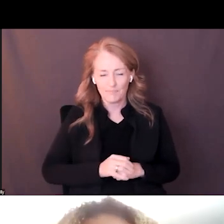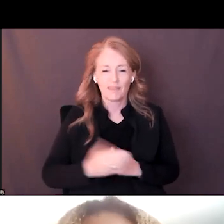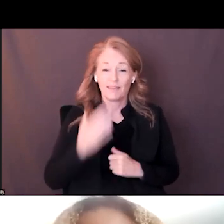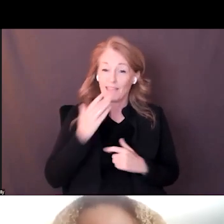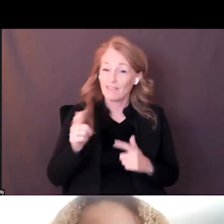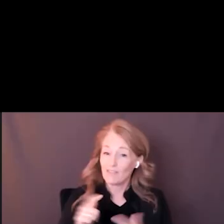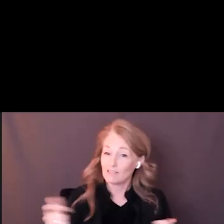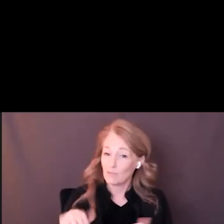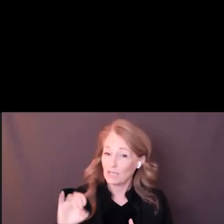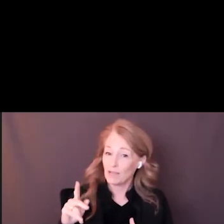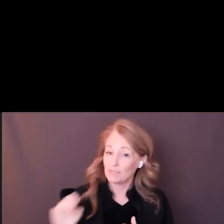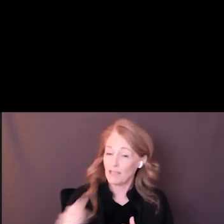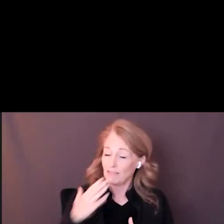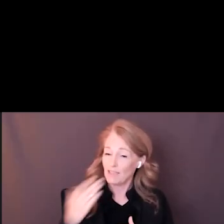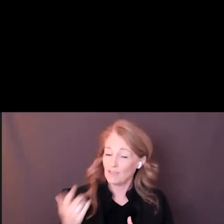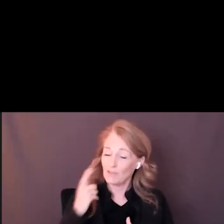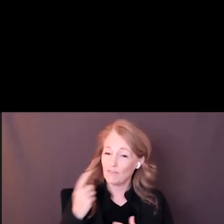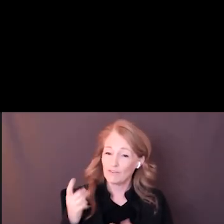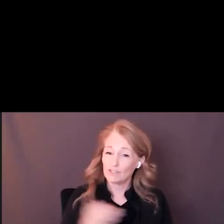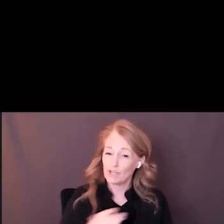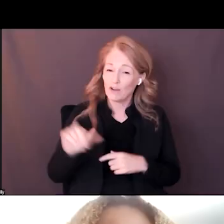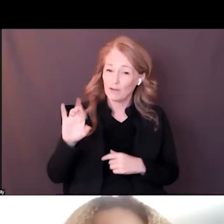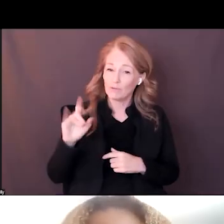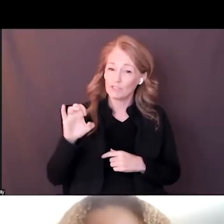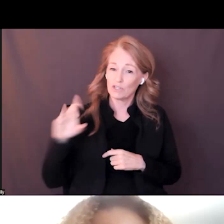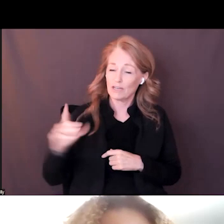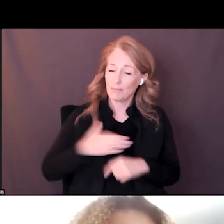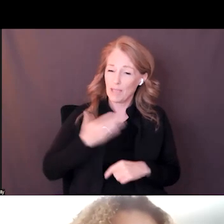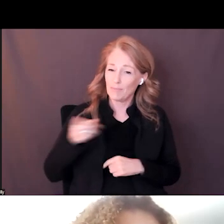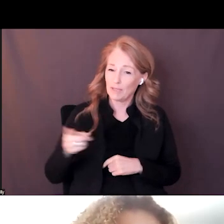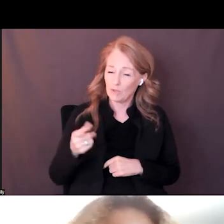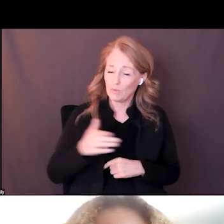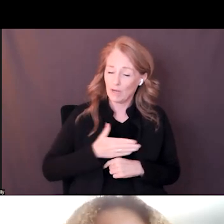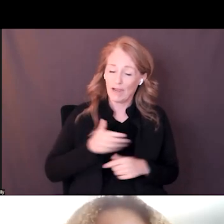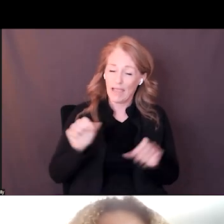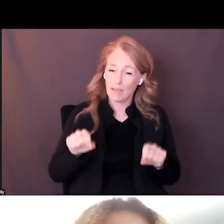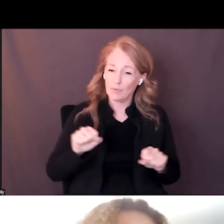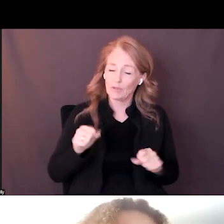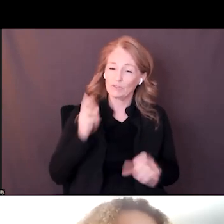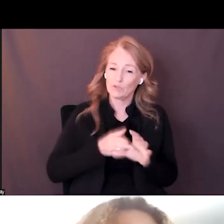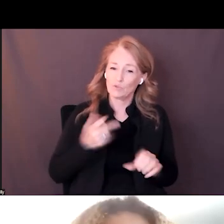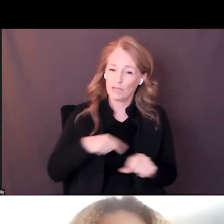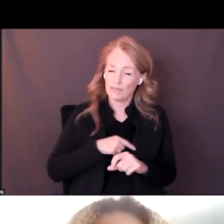THANK YOU FOR SHARING AND GLAD THAT YOU WERE ABLE TO JOIN US. SO MANY GREAT THINGS COMING OUT OF SAMHSA.